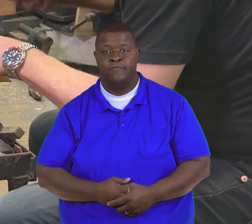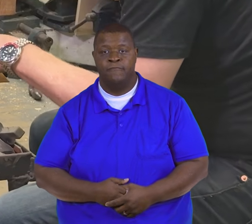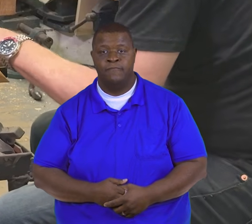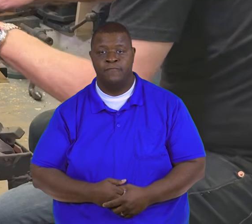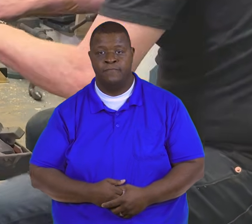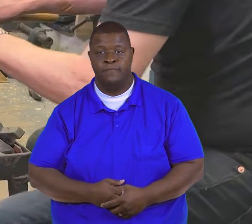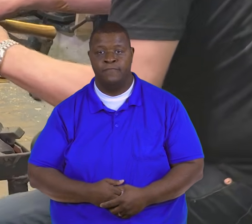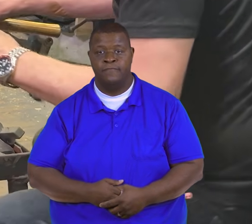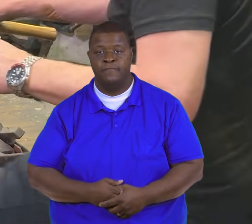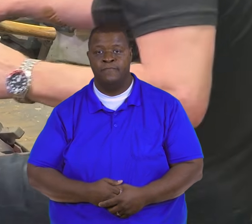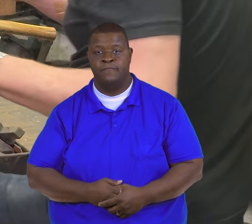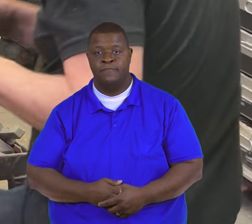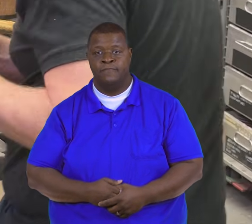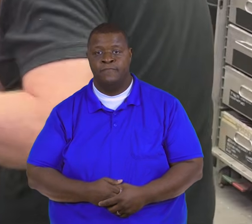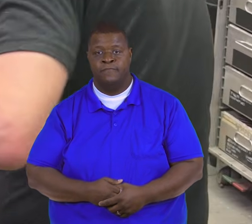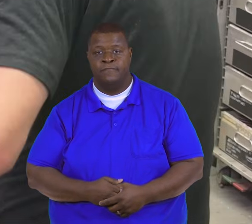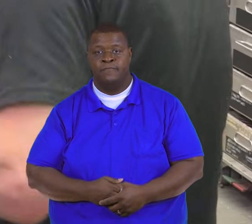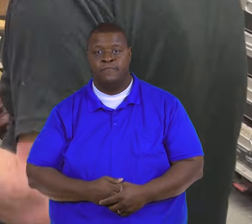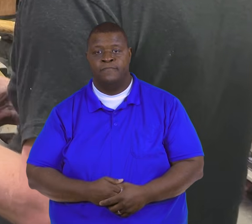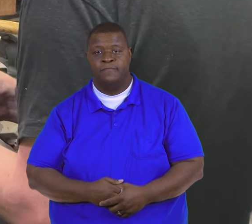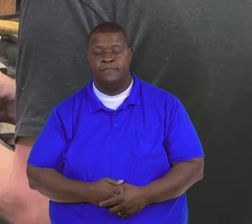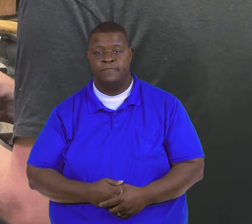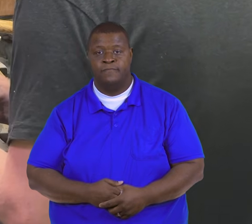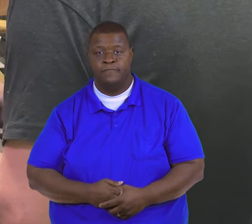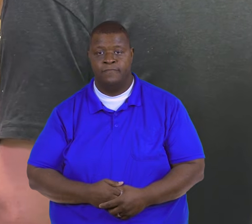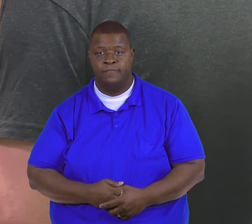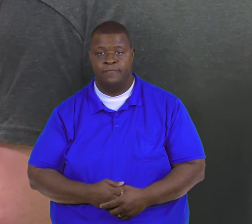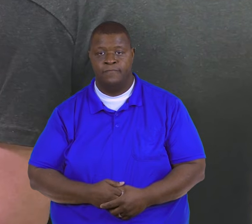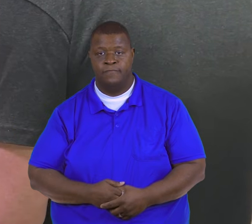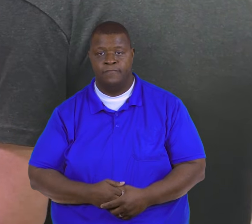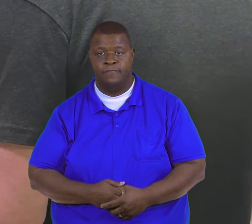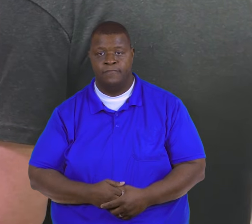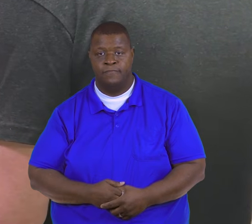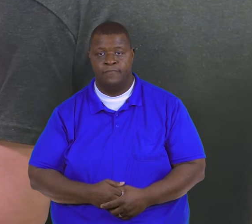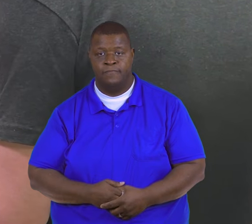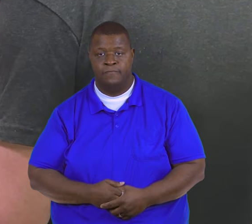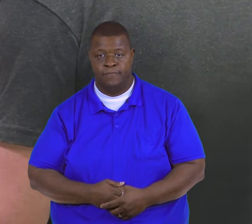[stamper bangs] [stool scoots] [coolant dripping]